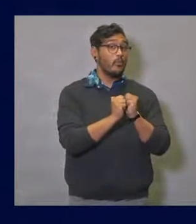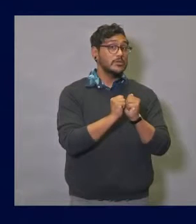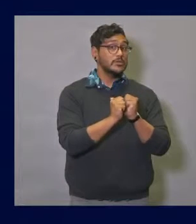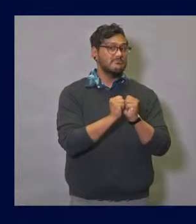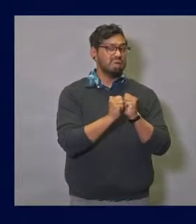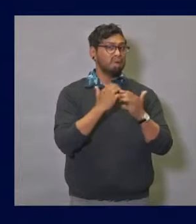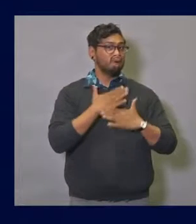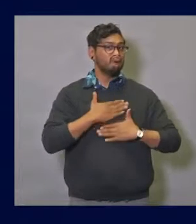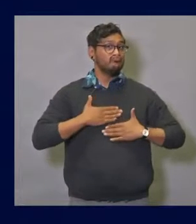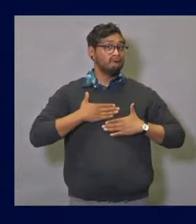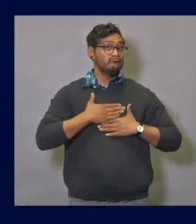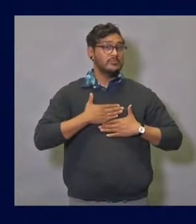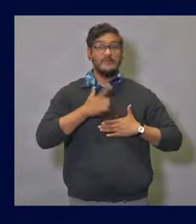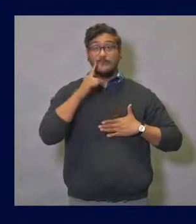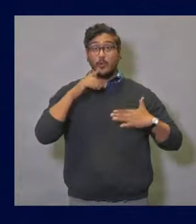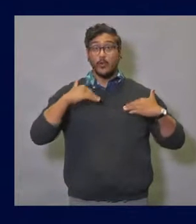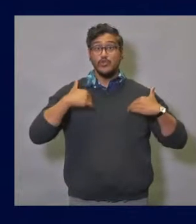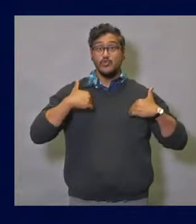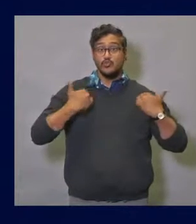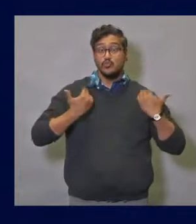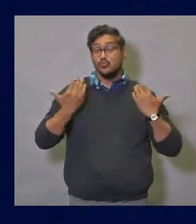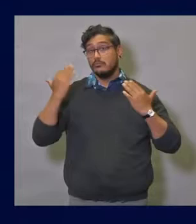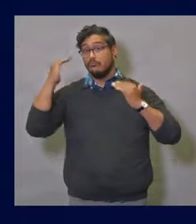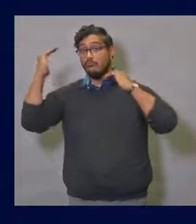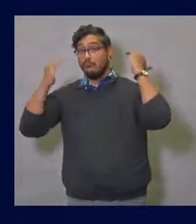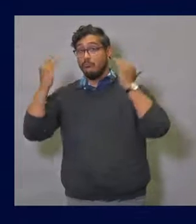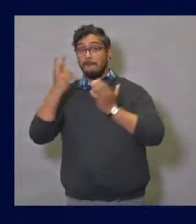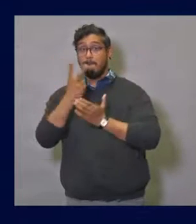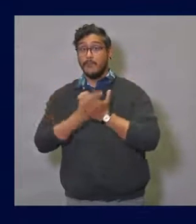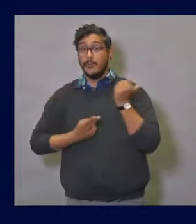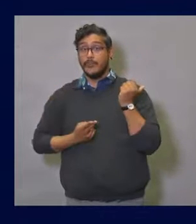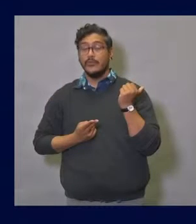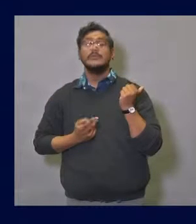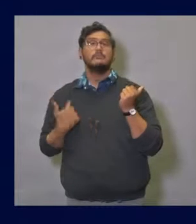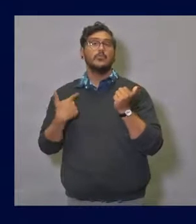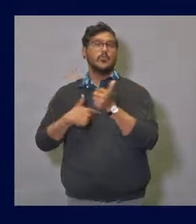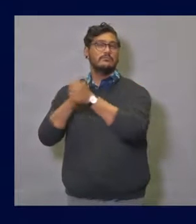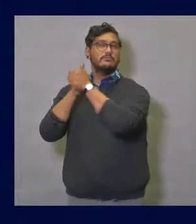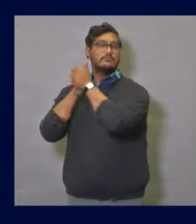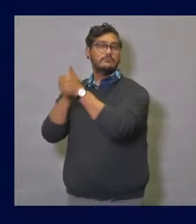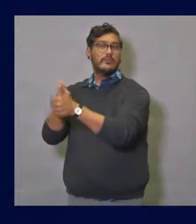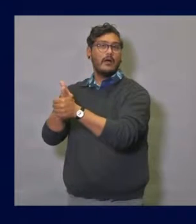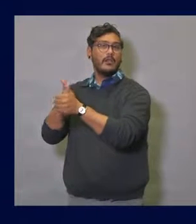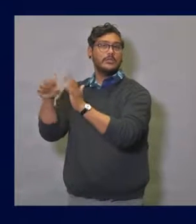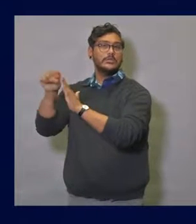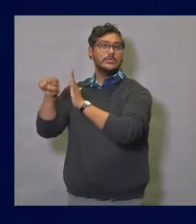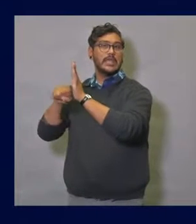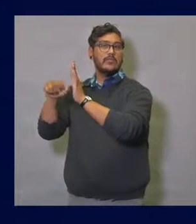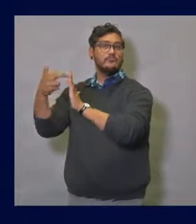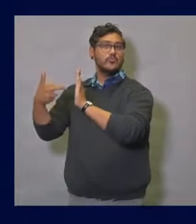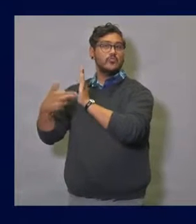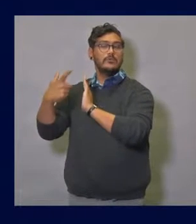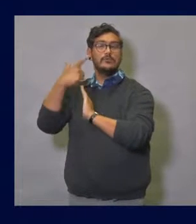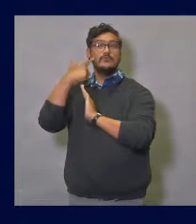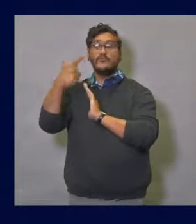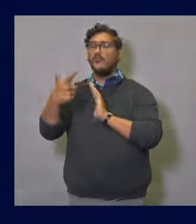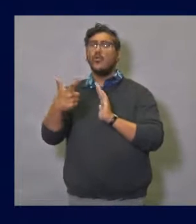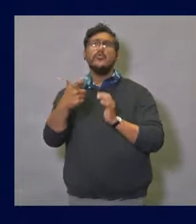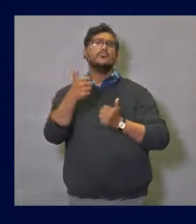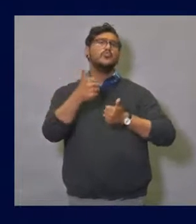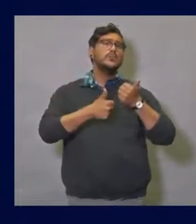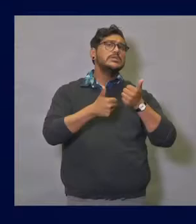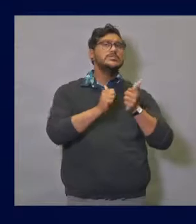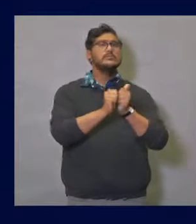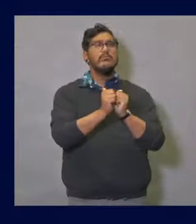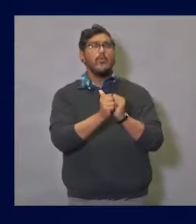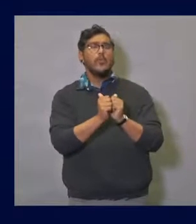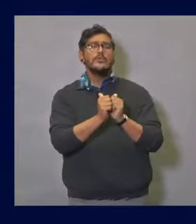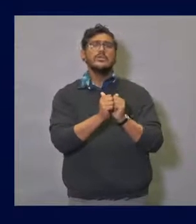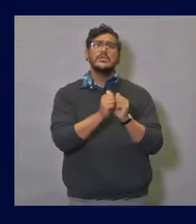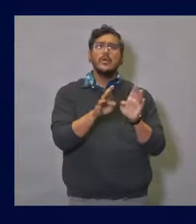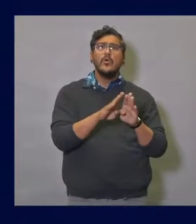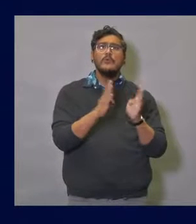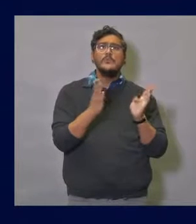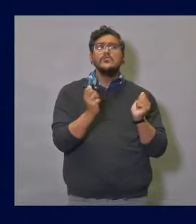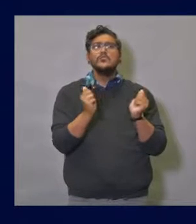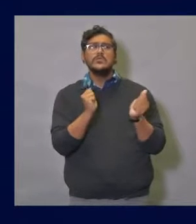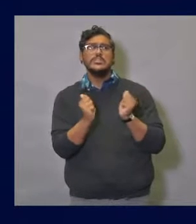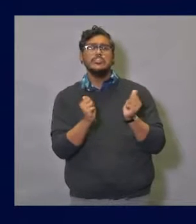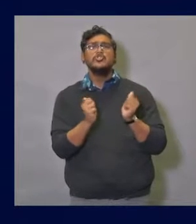EL 50% DEL OCUPACIÓN MÁXIMA Y